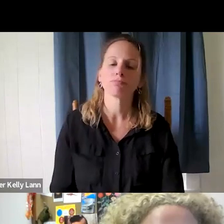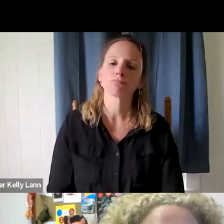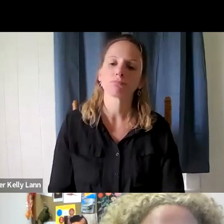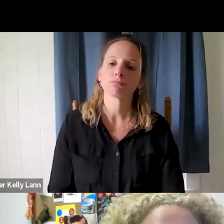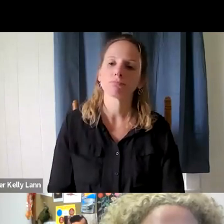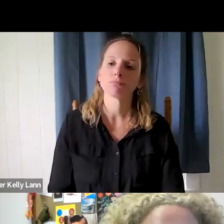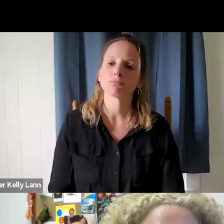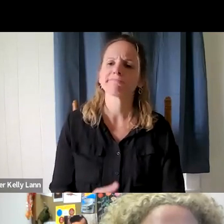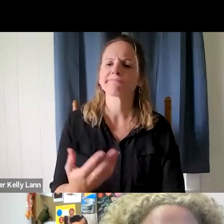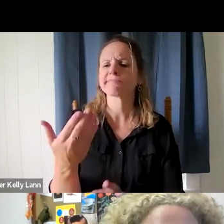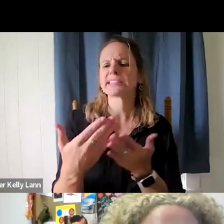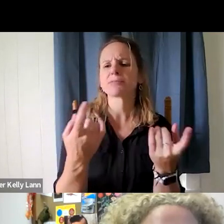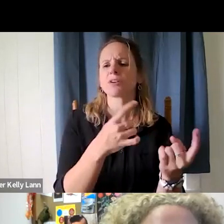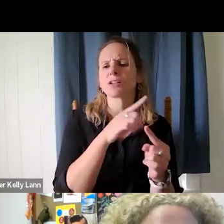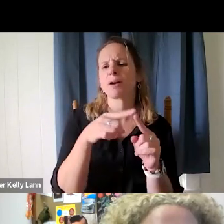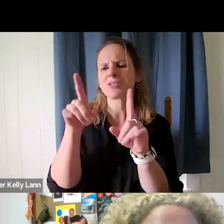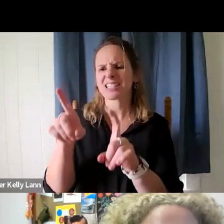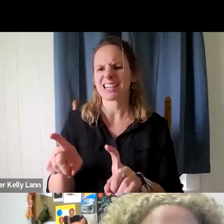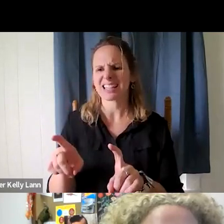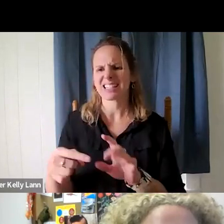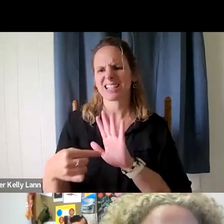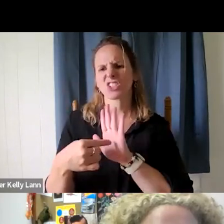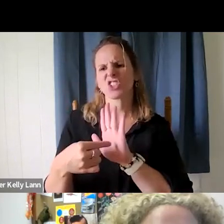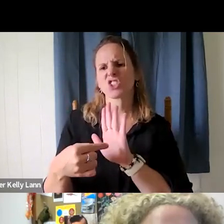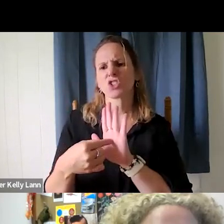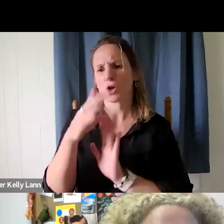So some questions about testing, like showing periods of sobriety